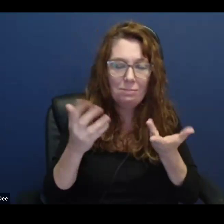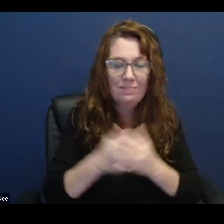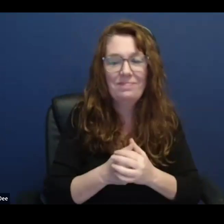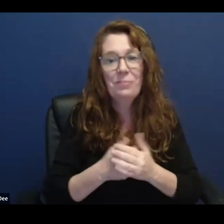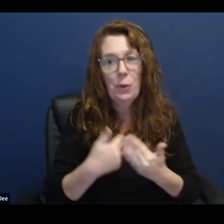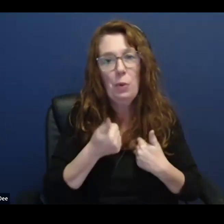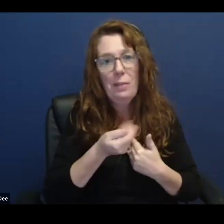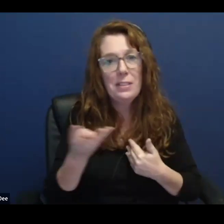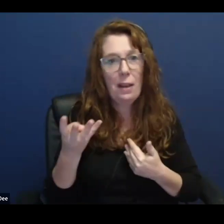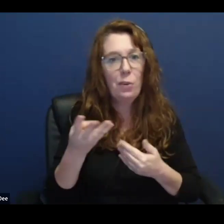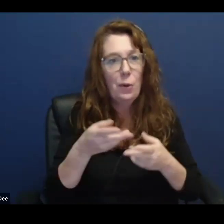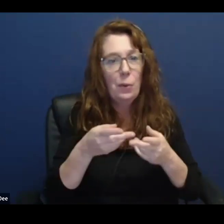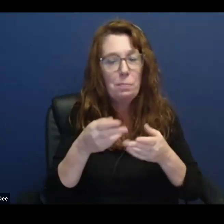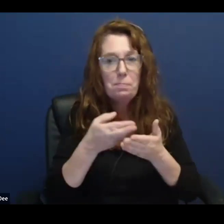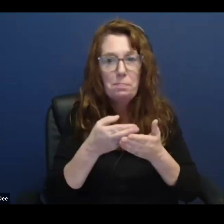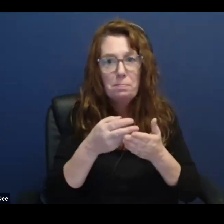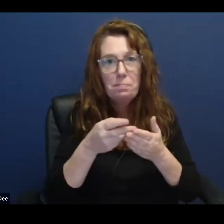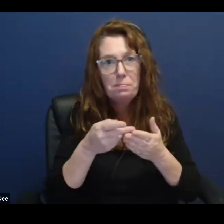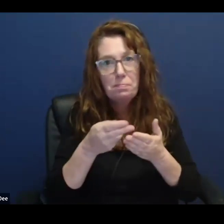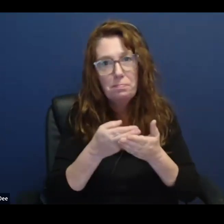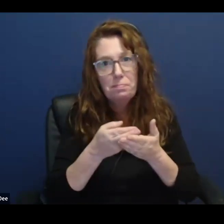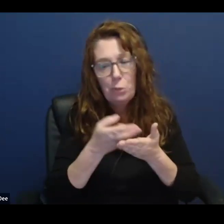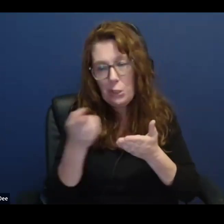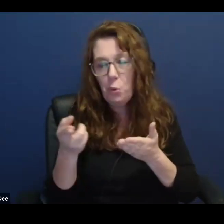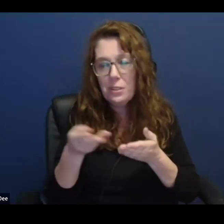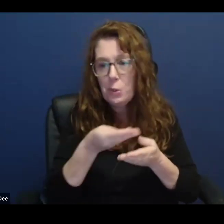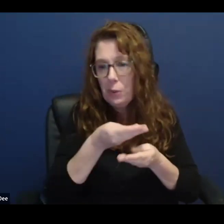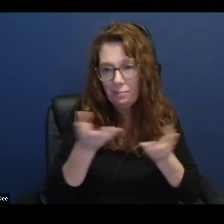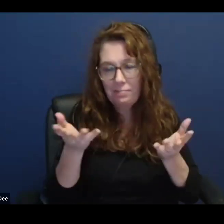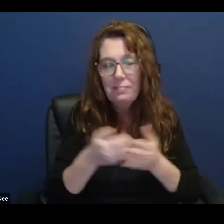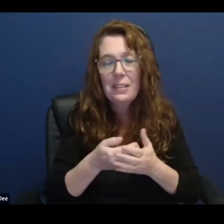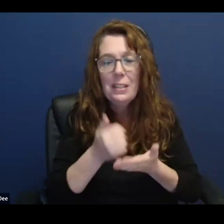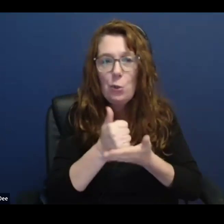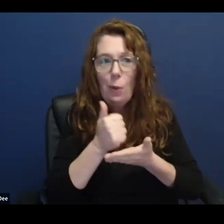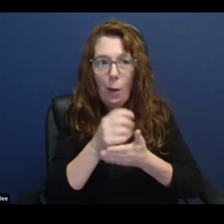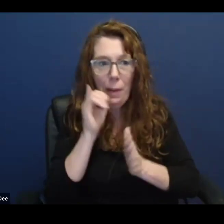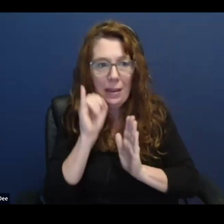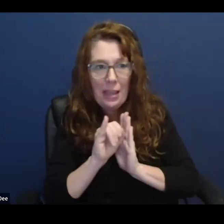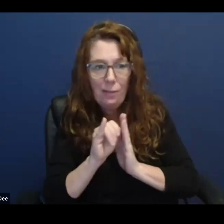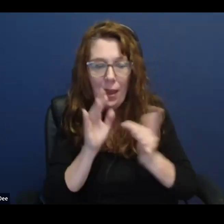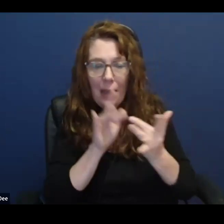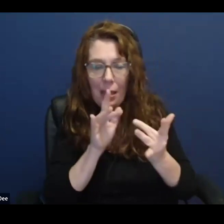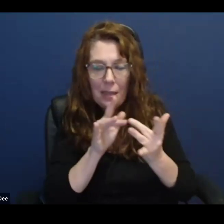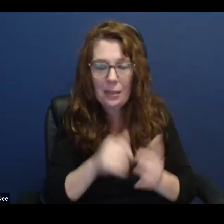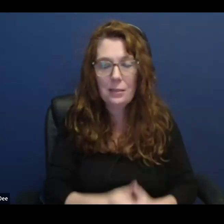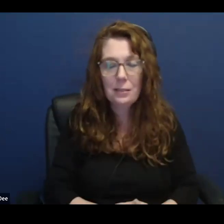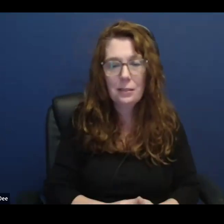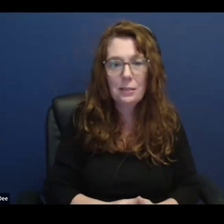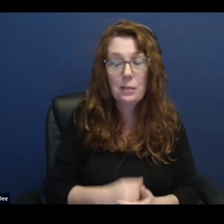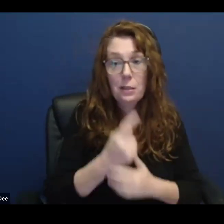we can refer you to in terms of where you can identify federal agency contacts. One of the one